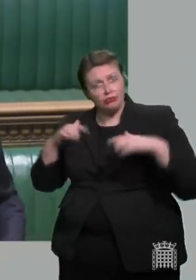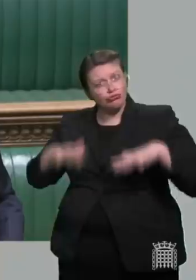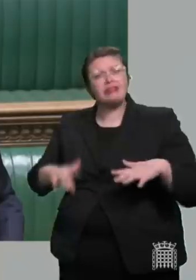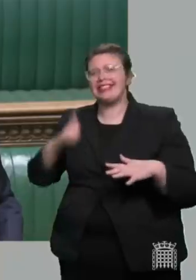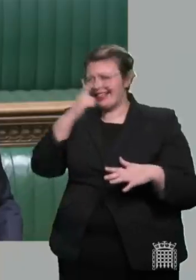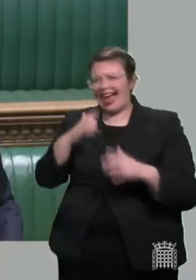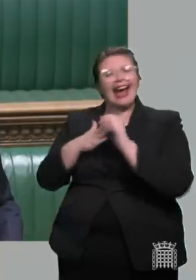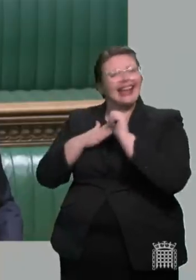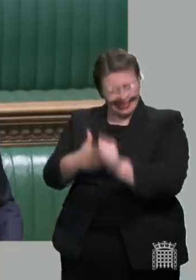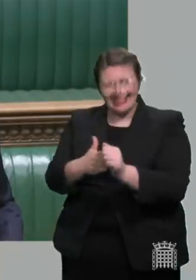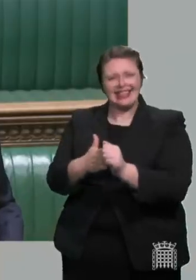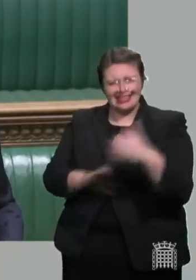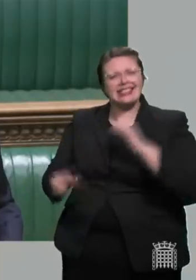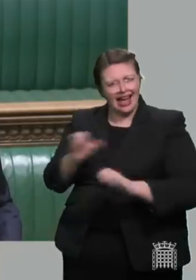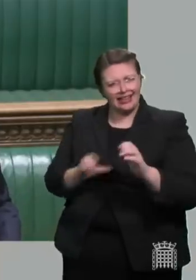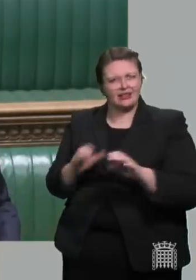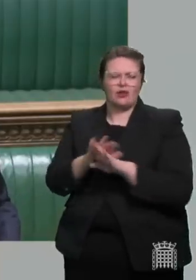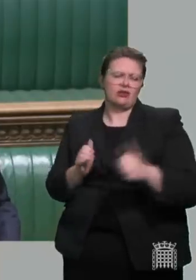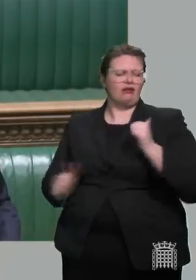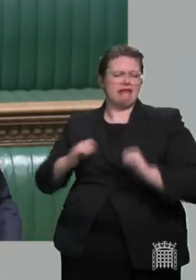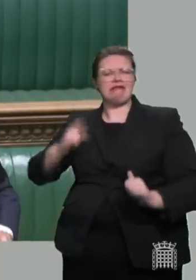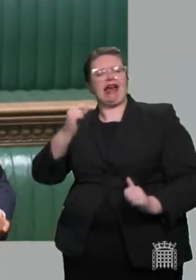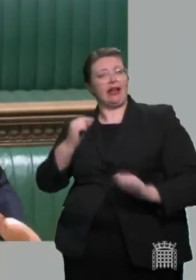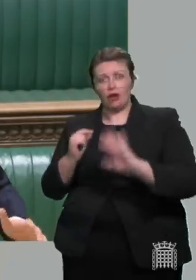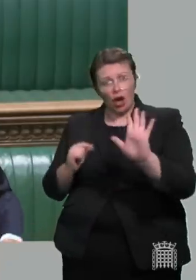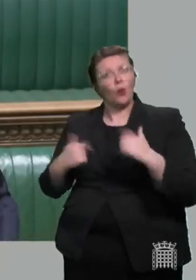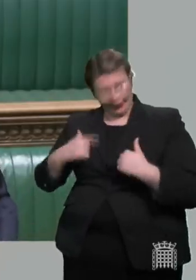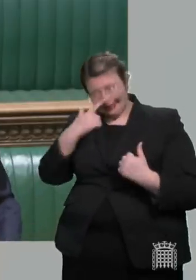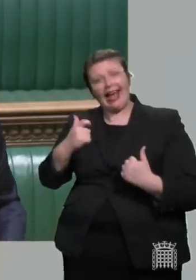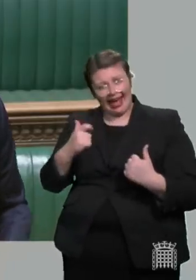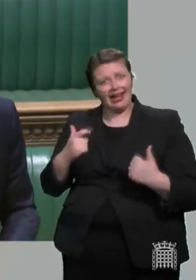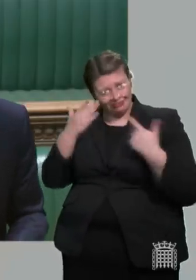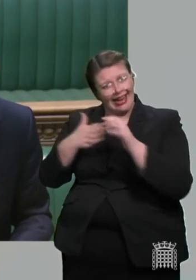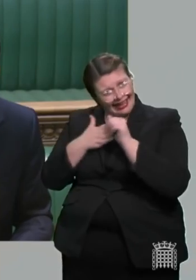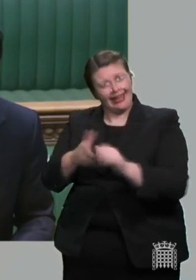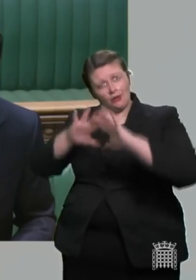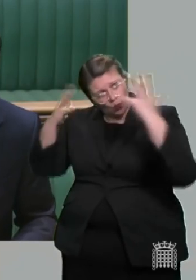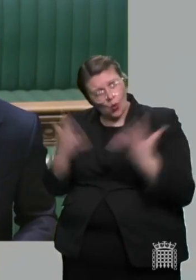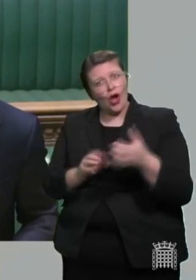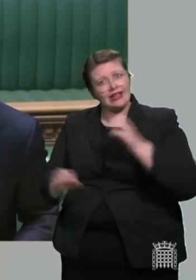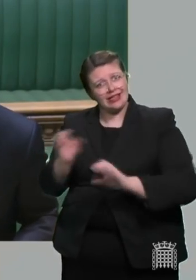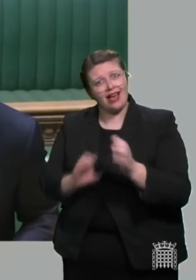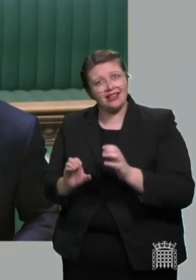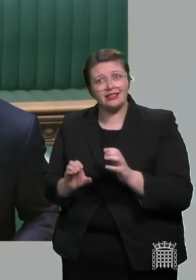that is hubristic or unrealistic. Our incredible vaccination programme has shown the world what